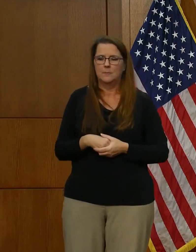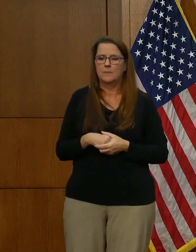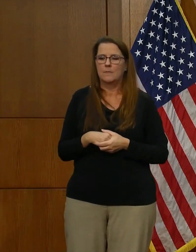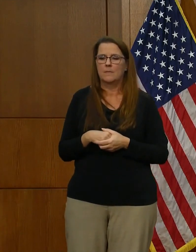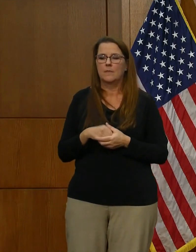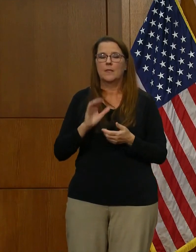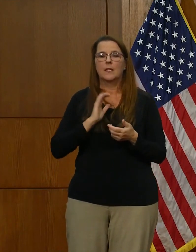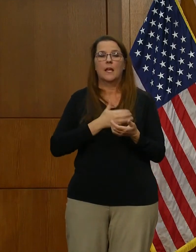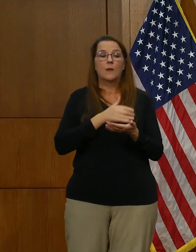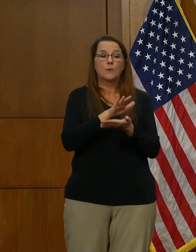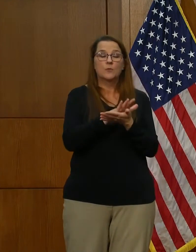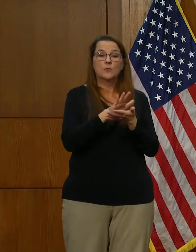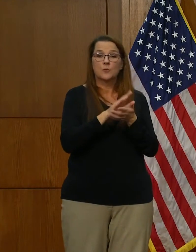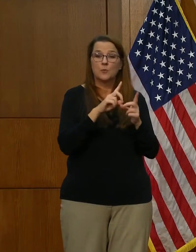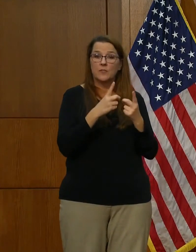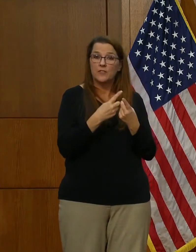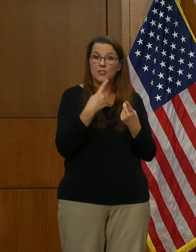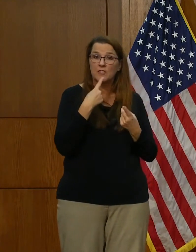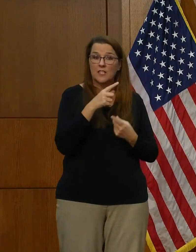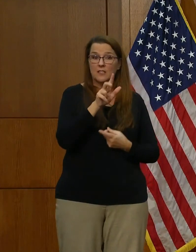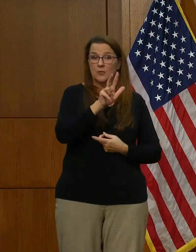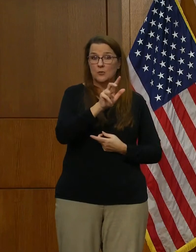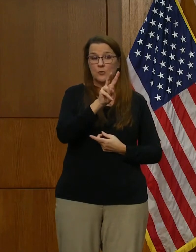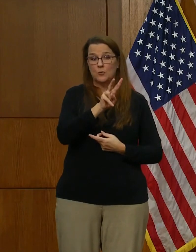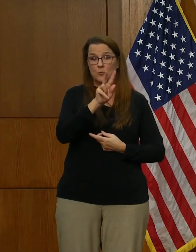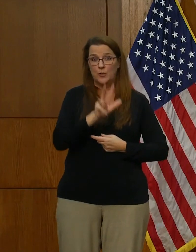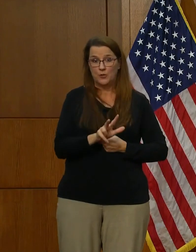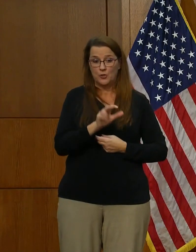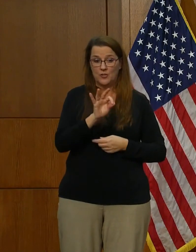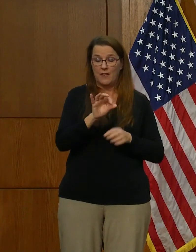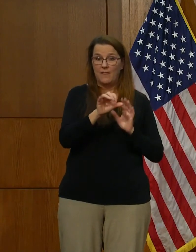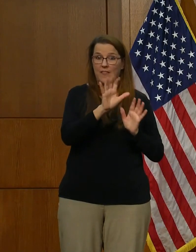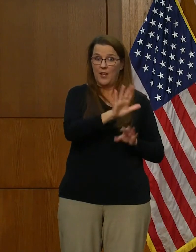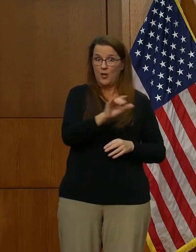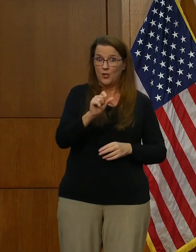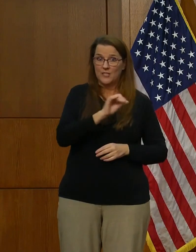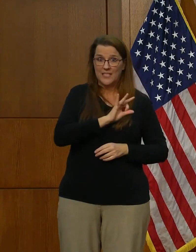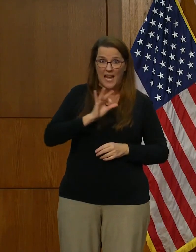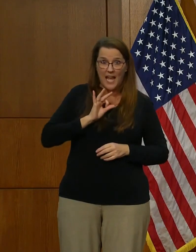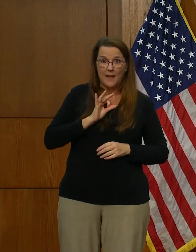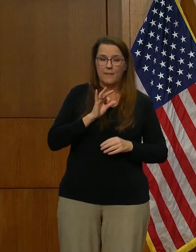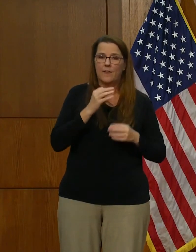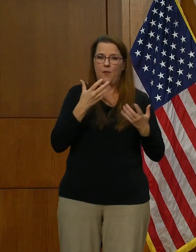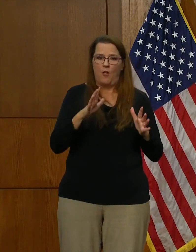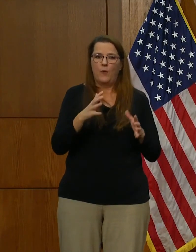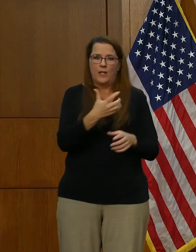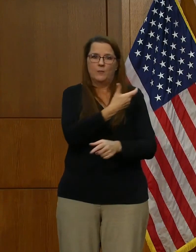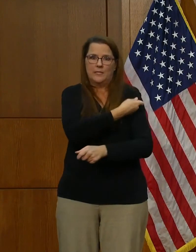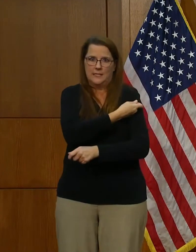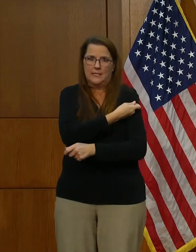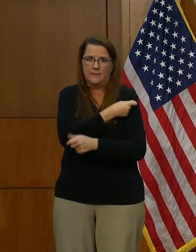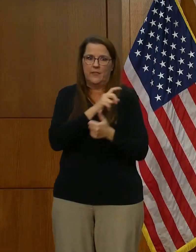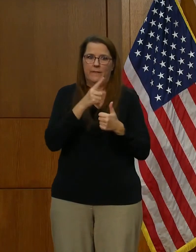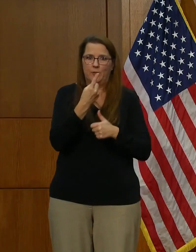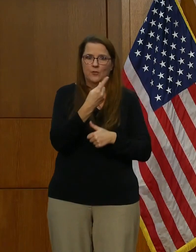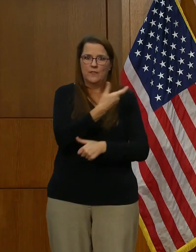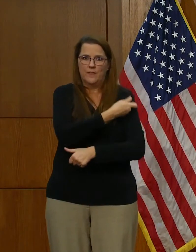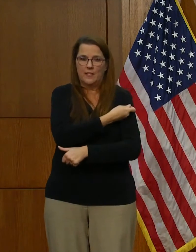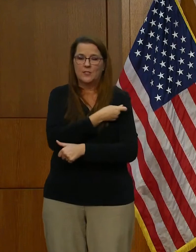AND WE HAVE BEEN VACCINATING THEM EVER SINCE. OUR SCHOOL DIVISION'S REPORT THAT TWO THIRDS OF STAFF HAVE RECEIVED